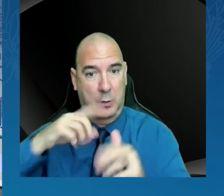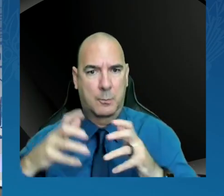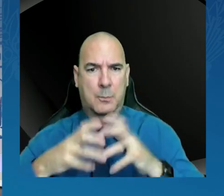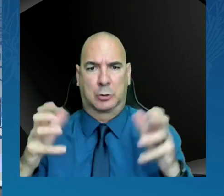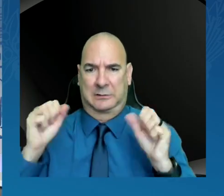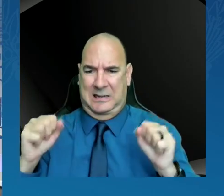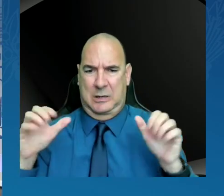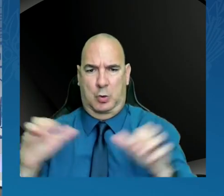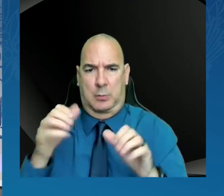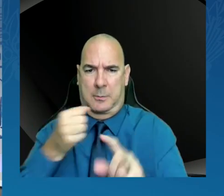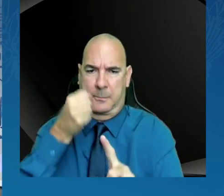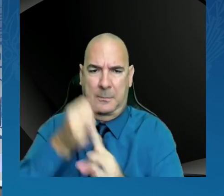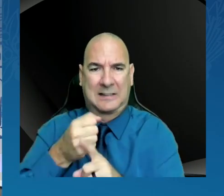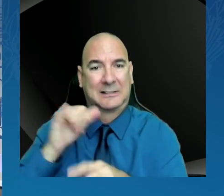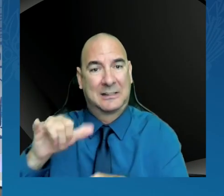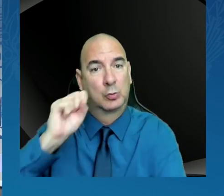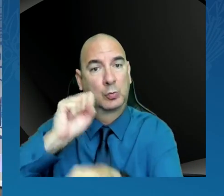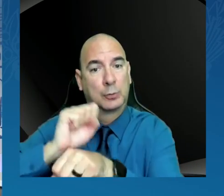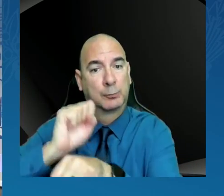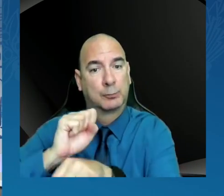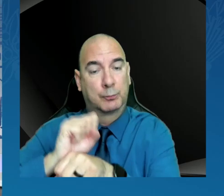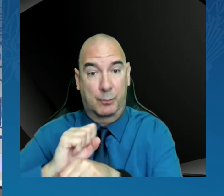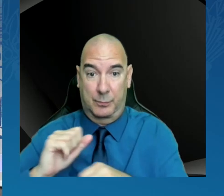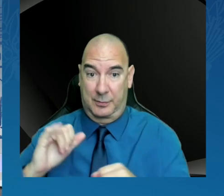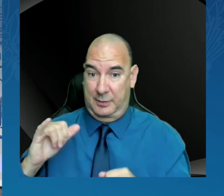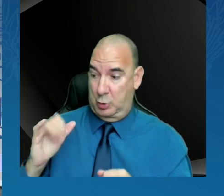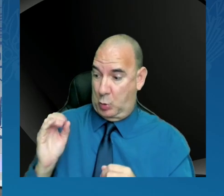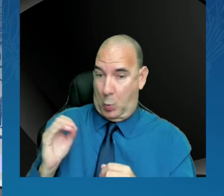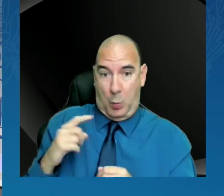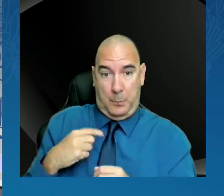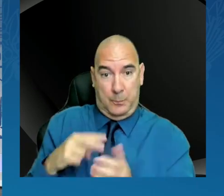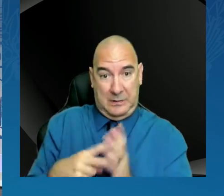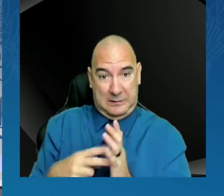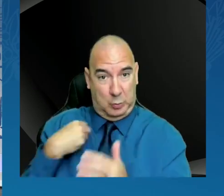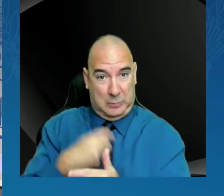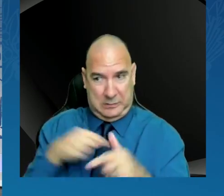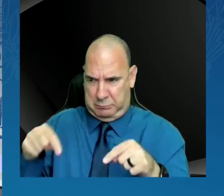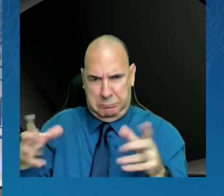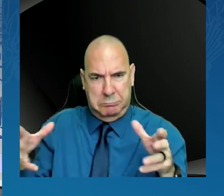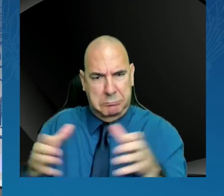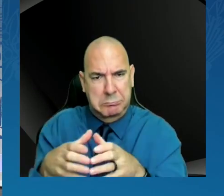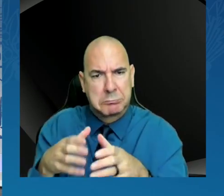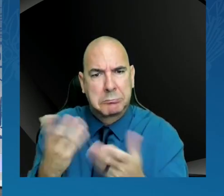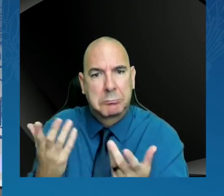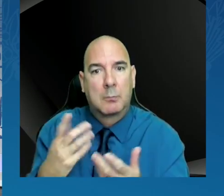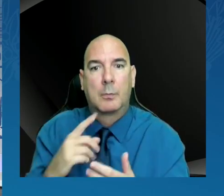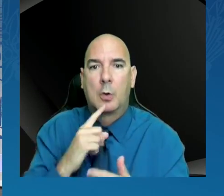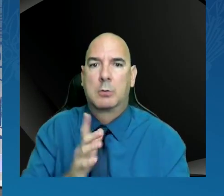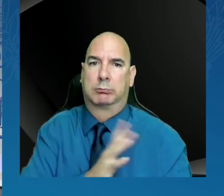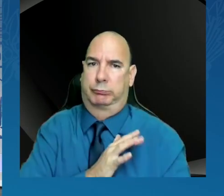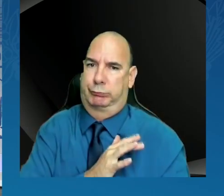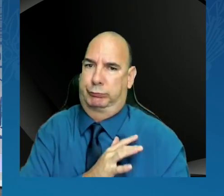And we have, therefore, convened this summit with these extraordinary leaders so they can share their stories